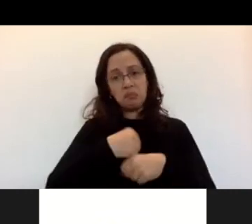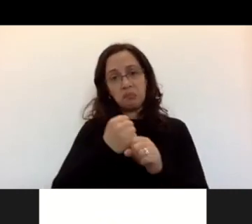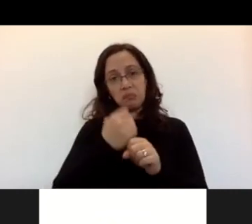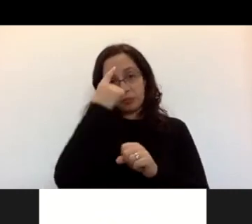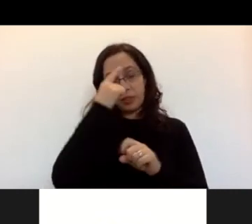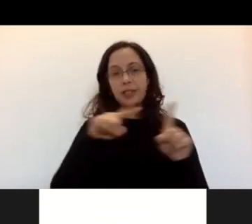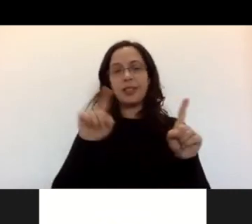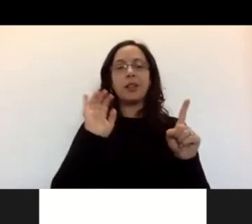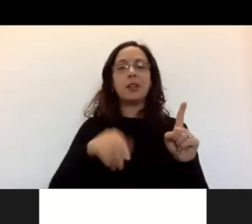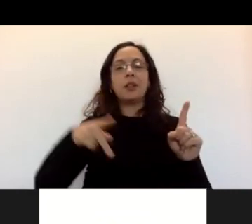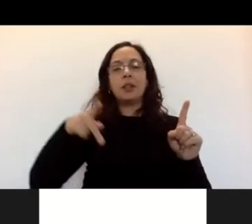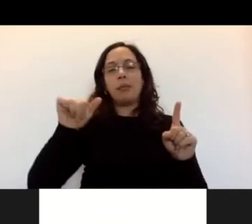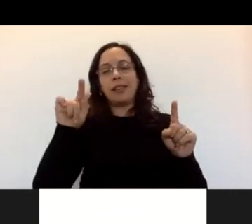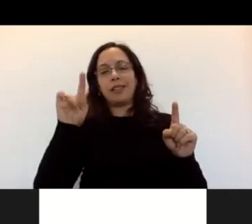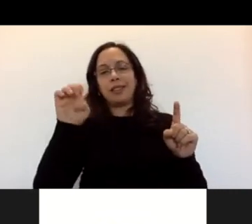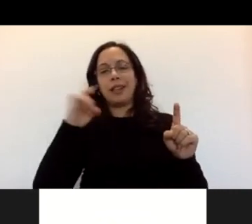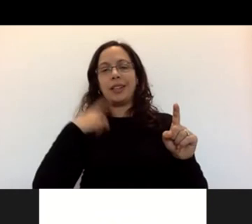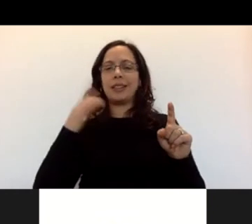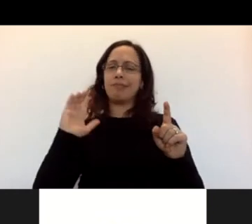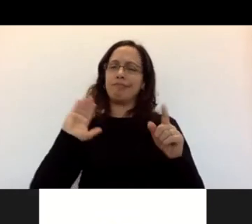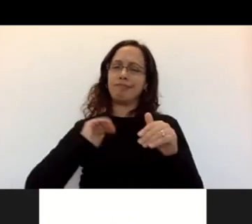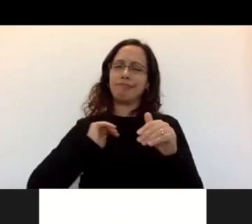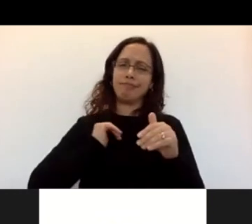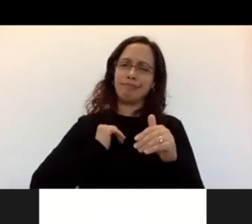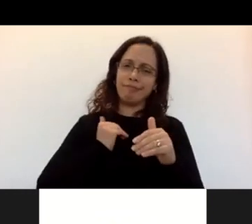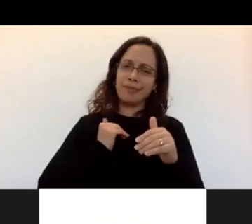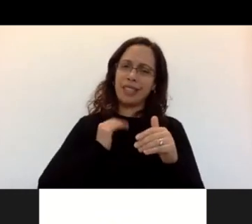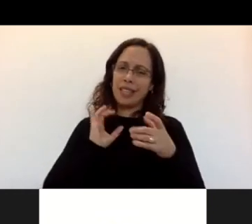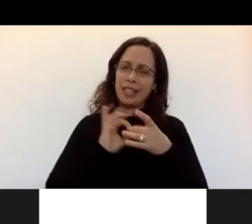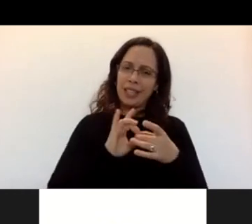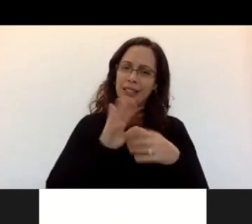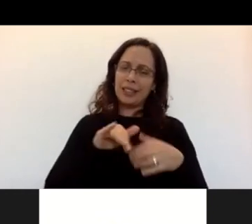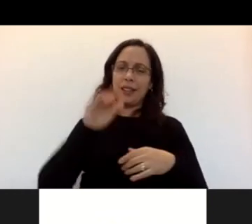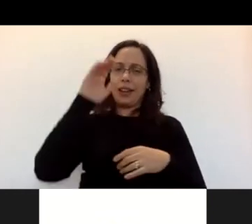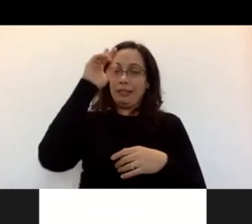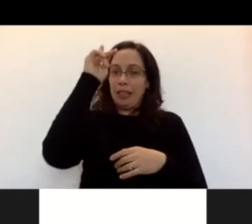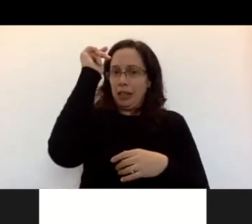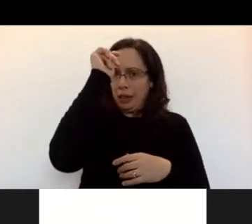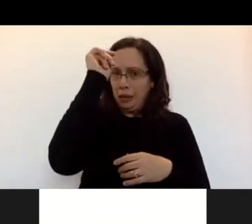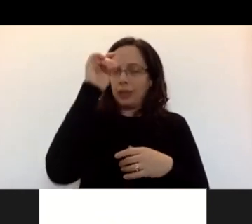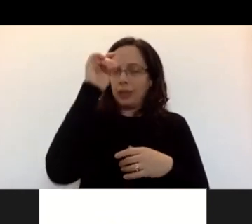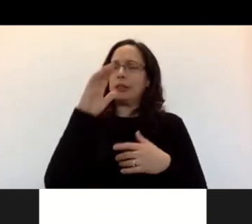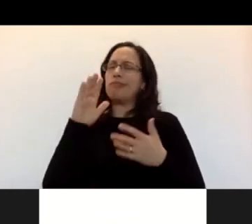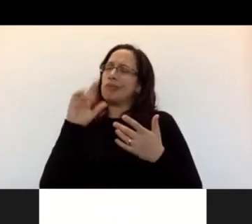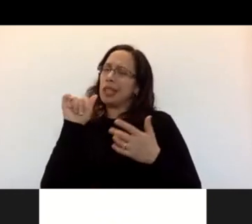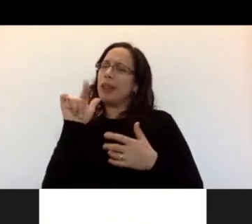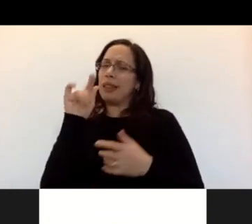onto the scene of precisely that phenomenon I'm not sure I would suggest that there and so,